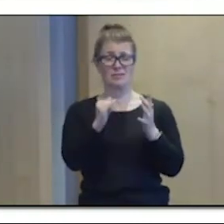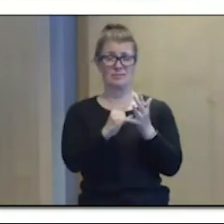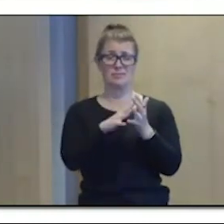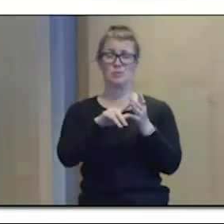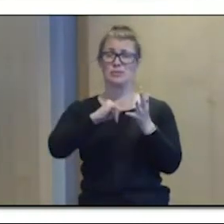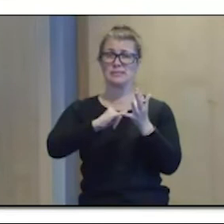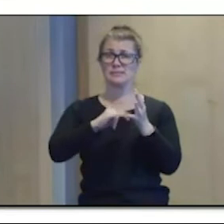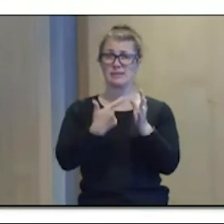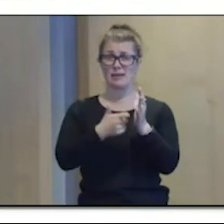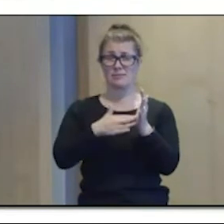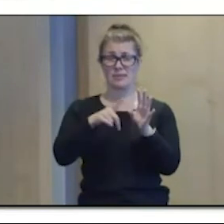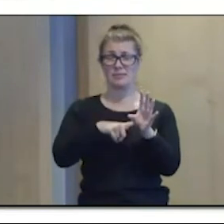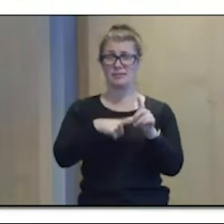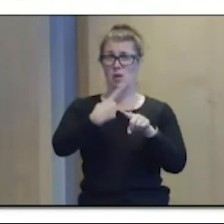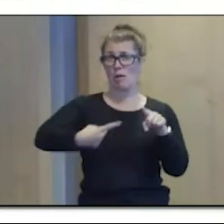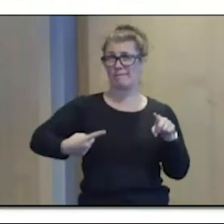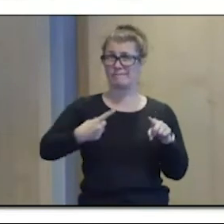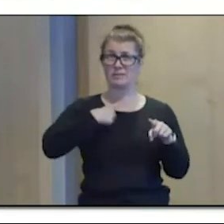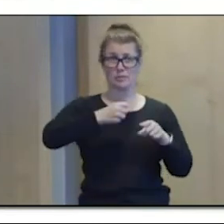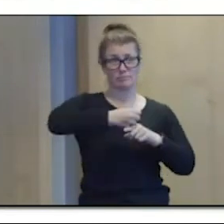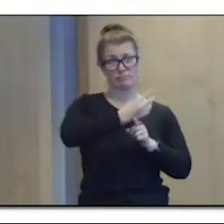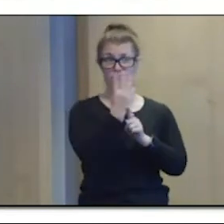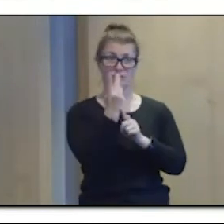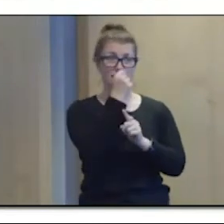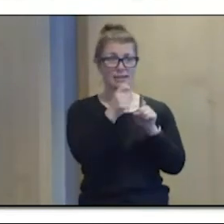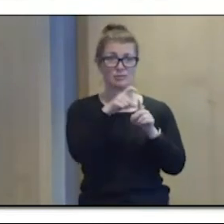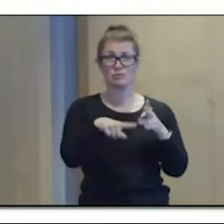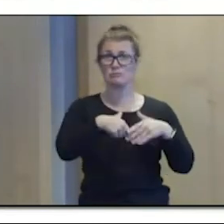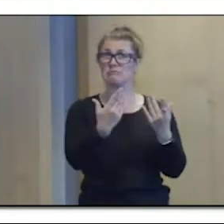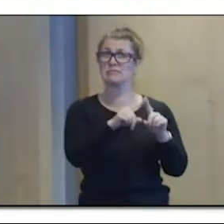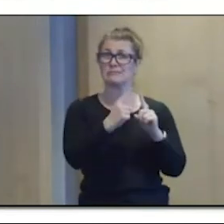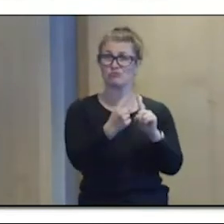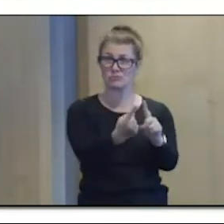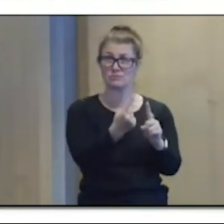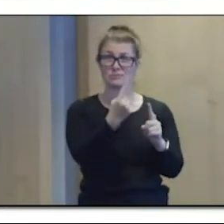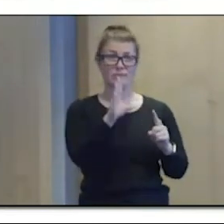because it can do so much because you can get for that one investment you can get lots of benefits.